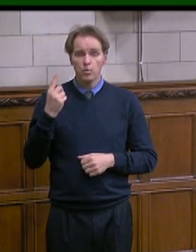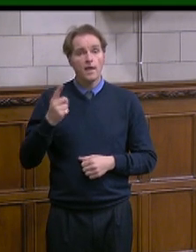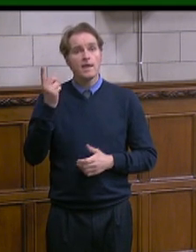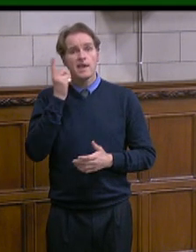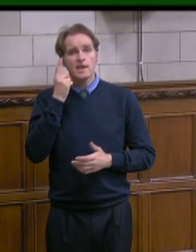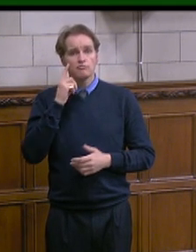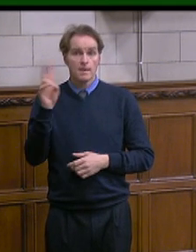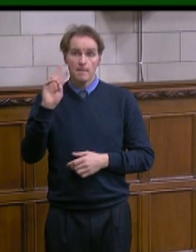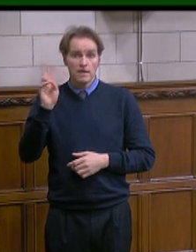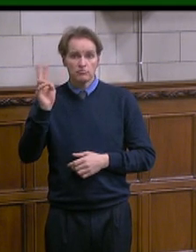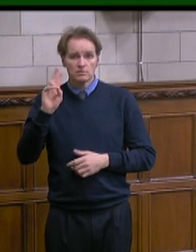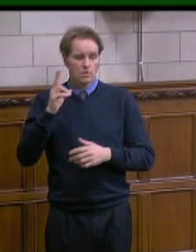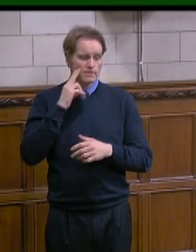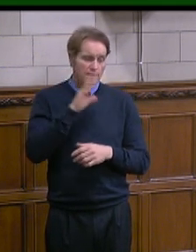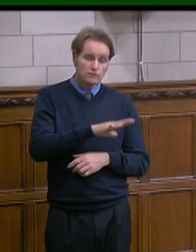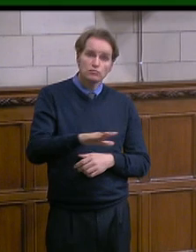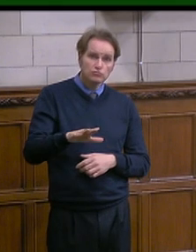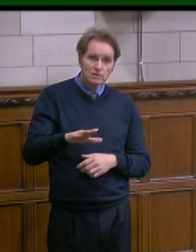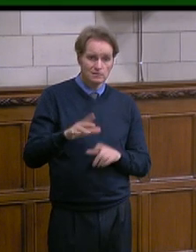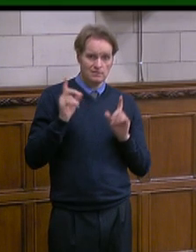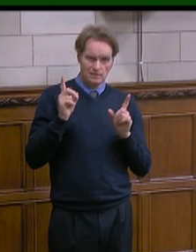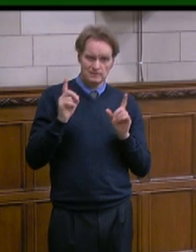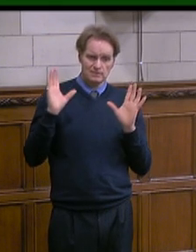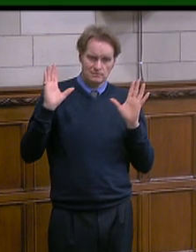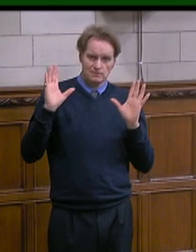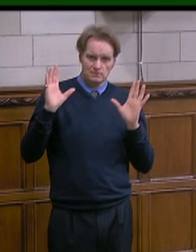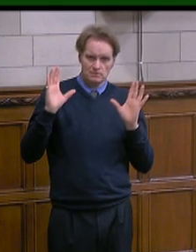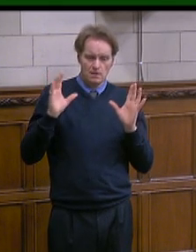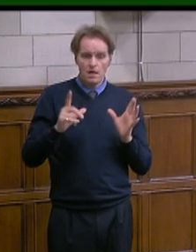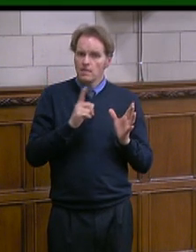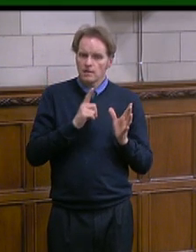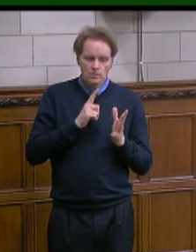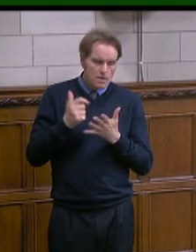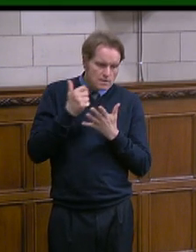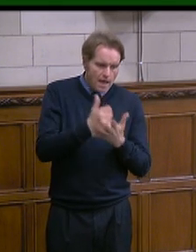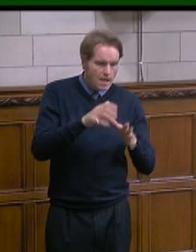We understand that early access to language is essential to help children to learn and